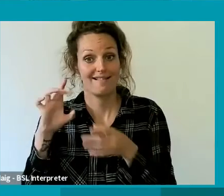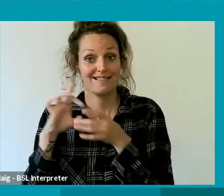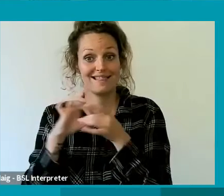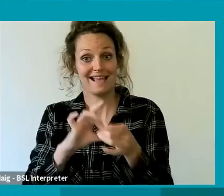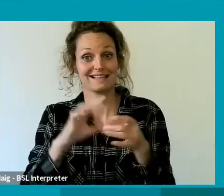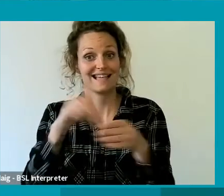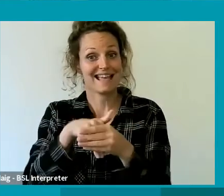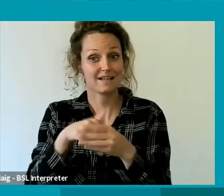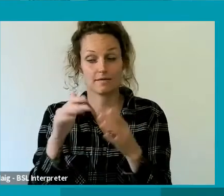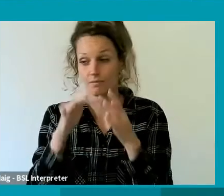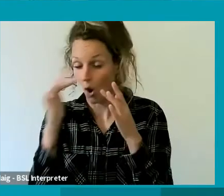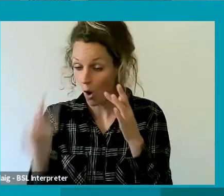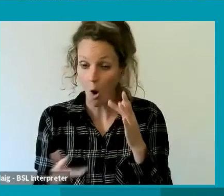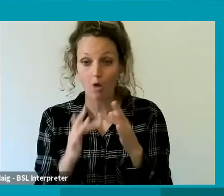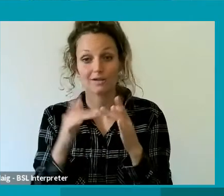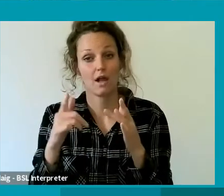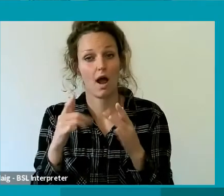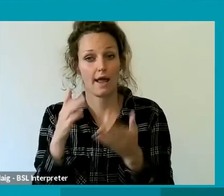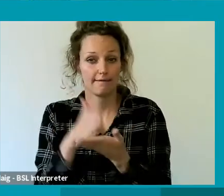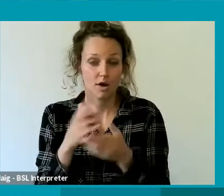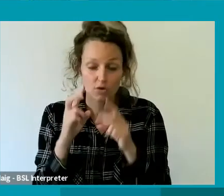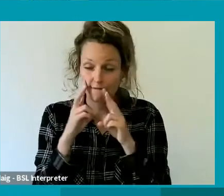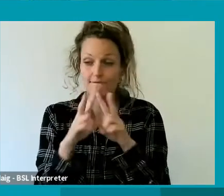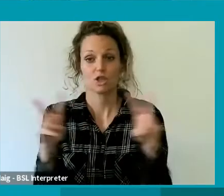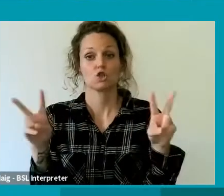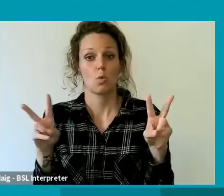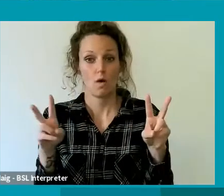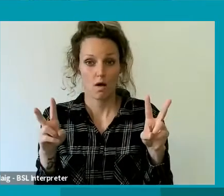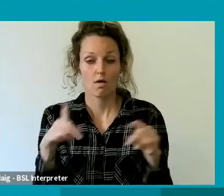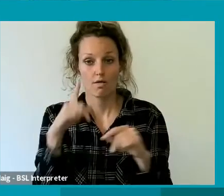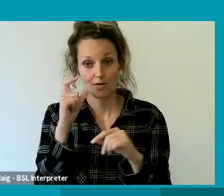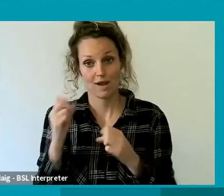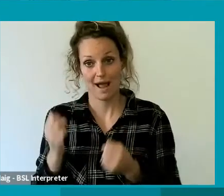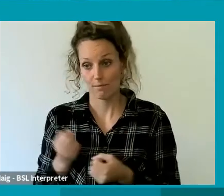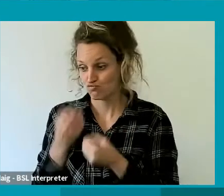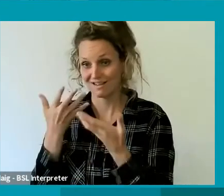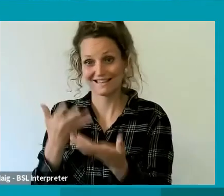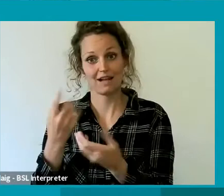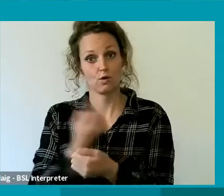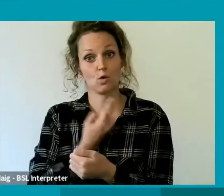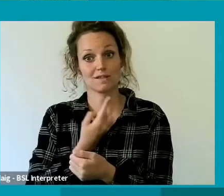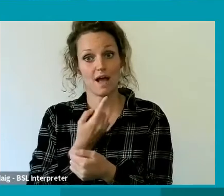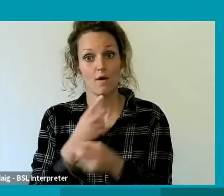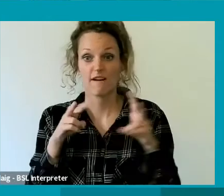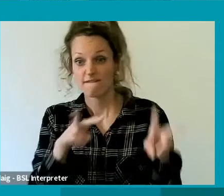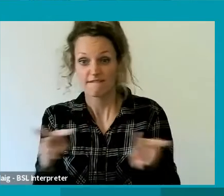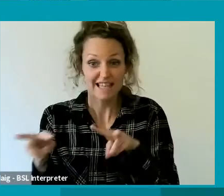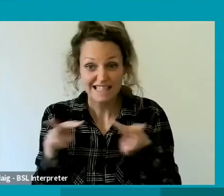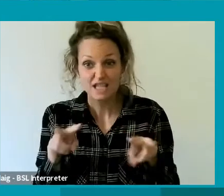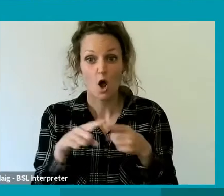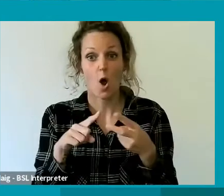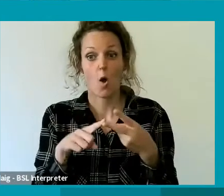You know you can present yourself and video in the written word through articles and also through posts.